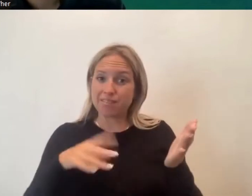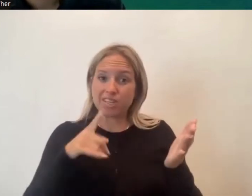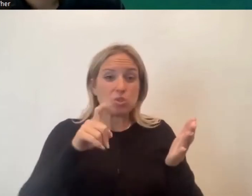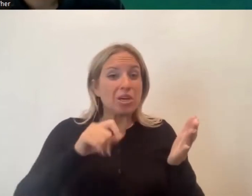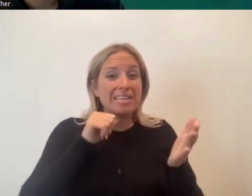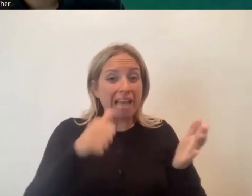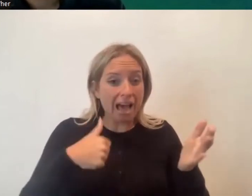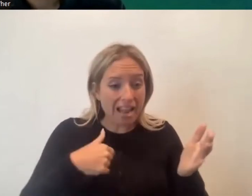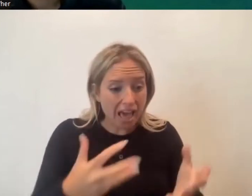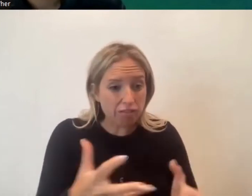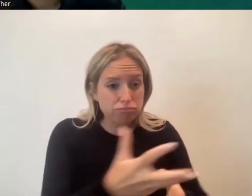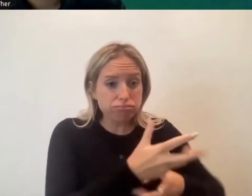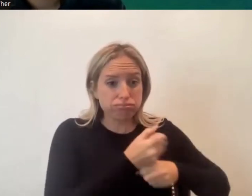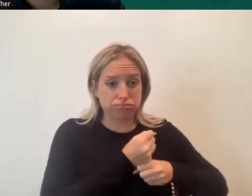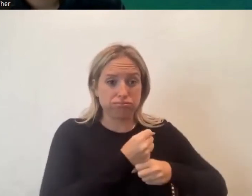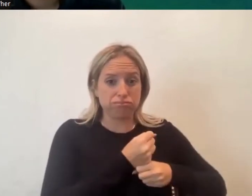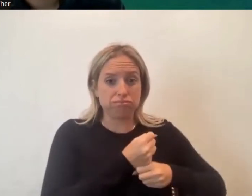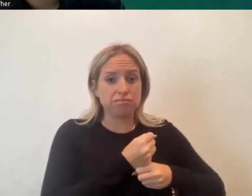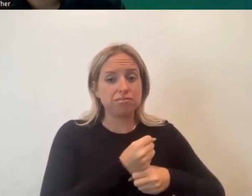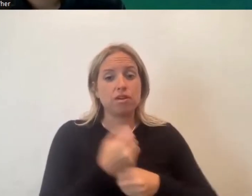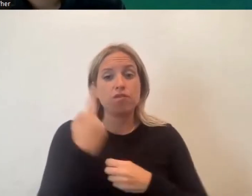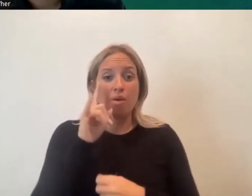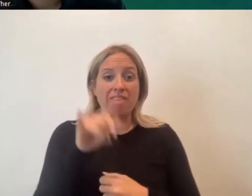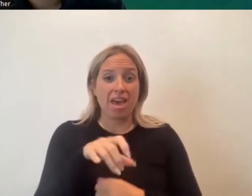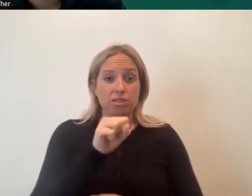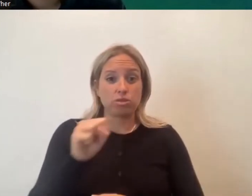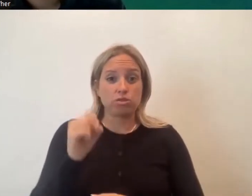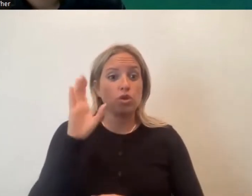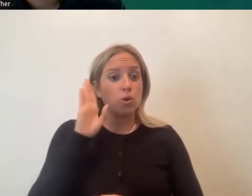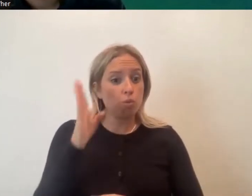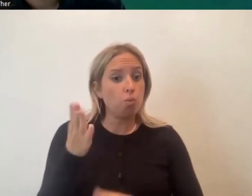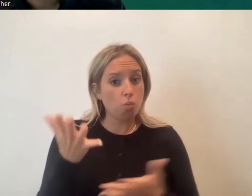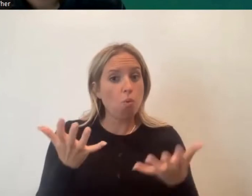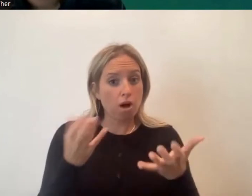And if that's the case, Social Security is going to want that money back from you.